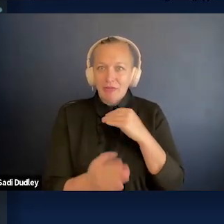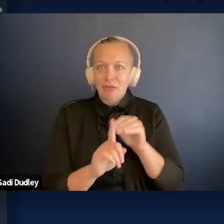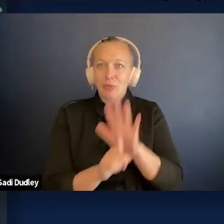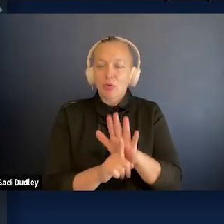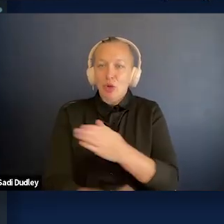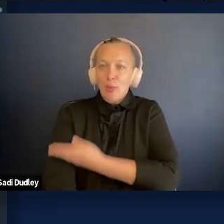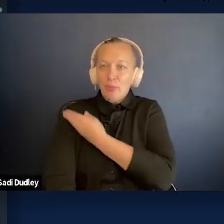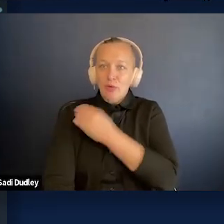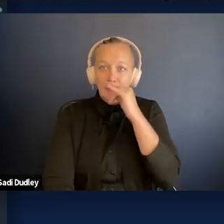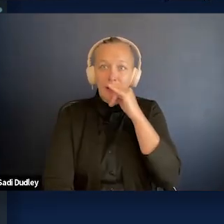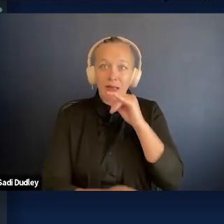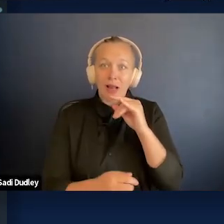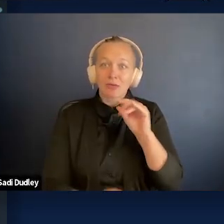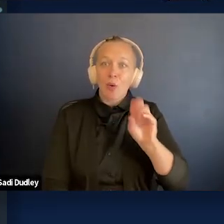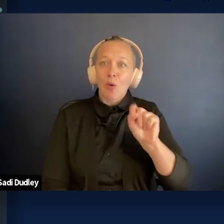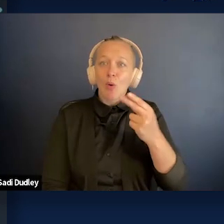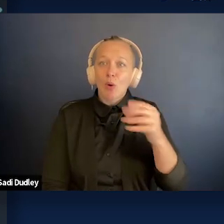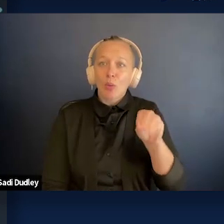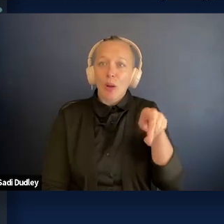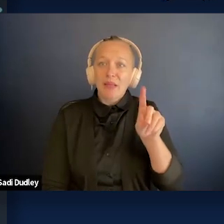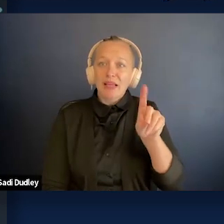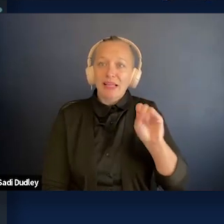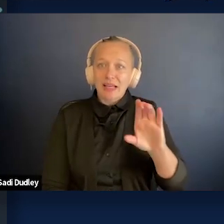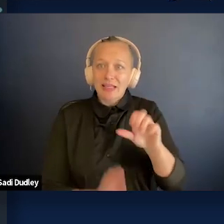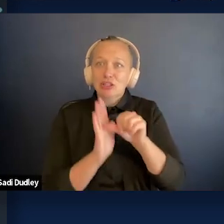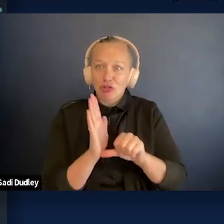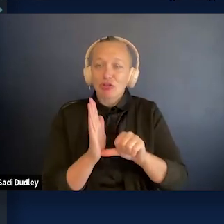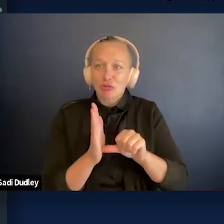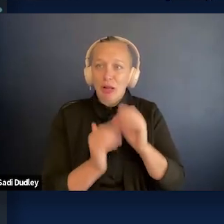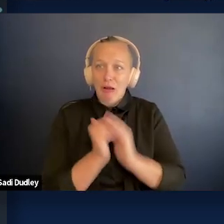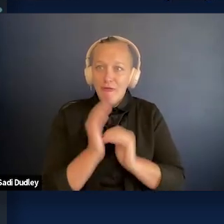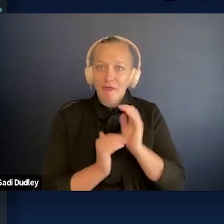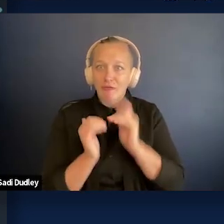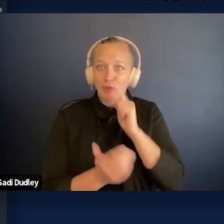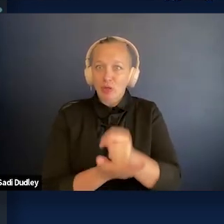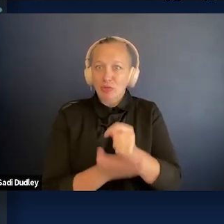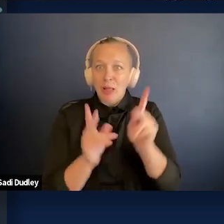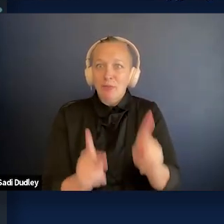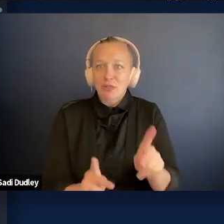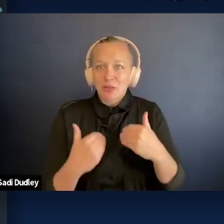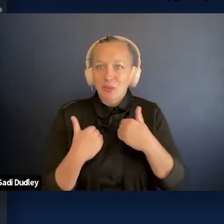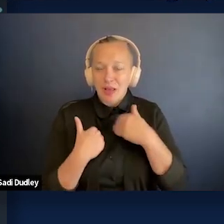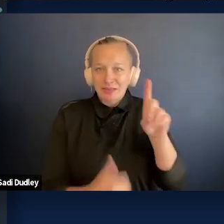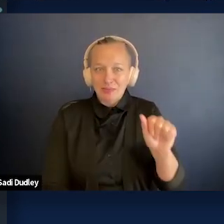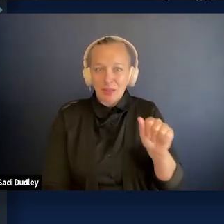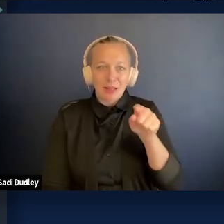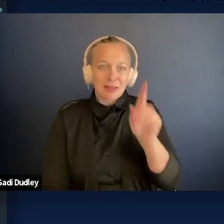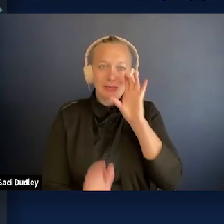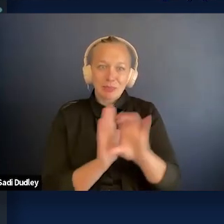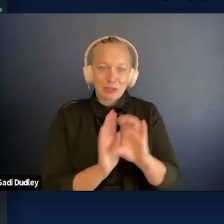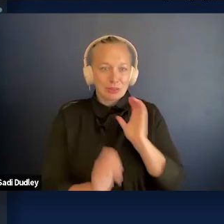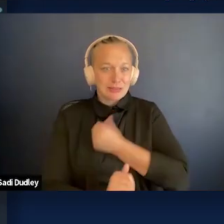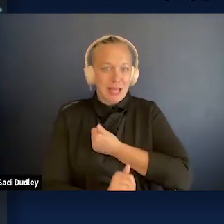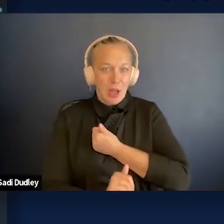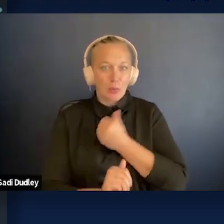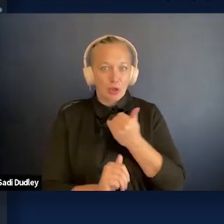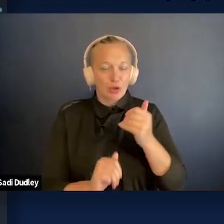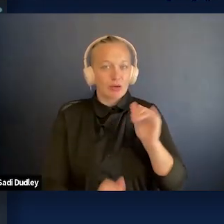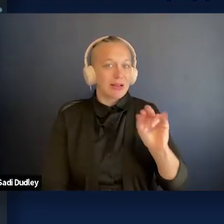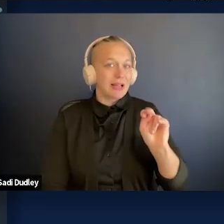Um, the slide shows, um, two photos of a more well-known adaptive sport, wheelchair basketball, and this is our very own Wolverine Invitational, which took place this year.